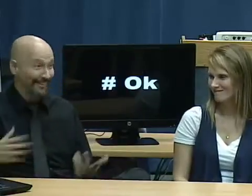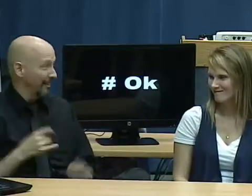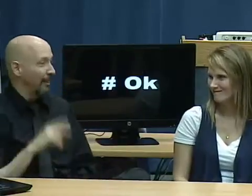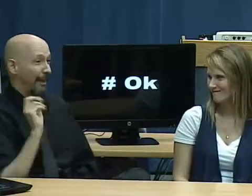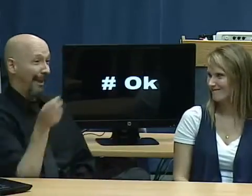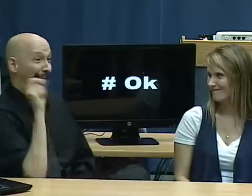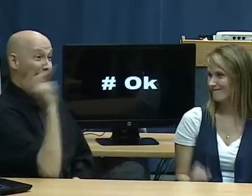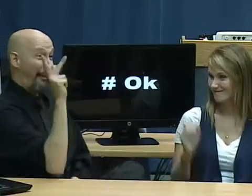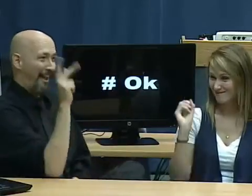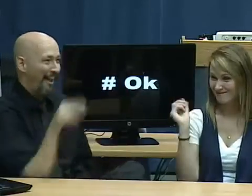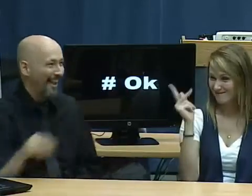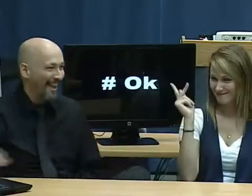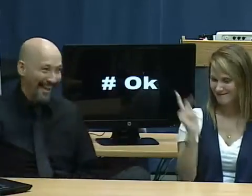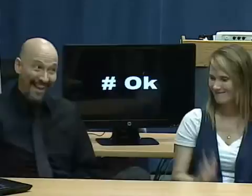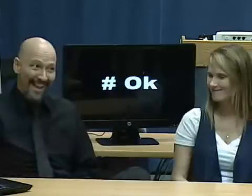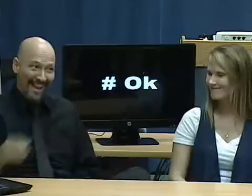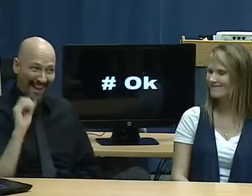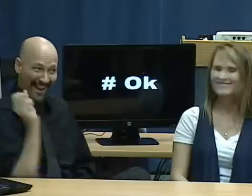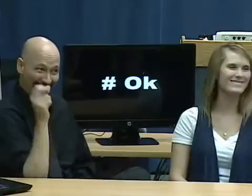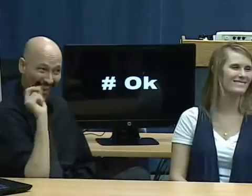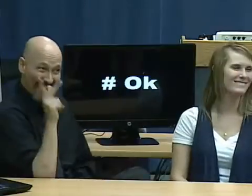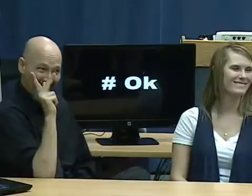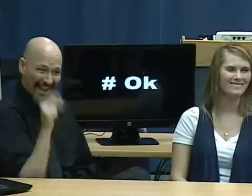#OK!